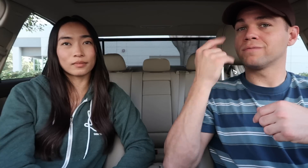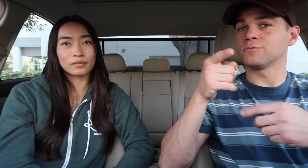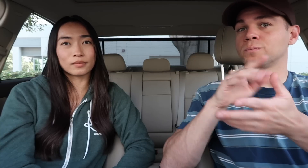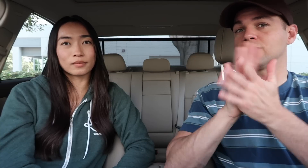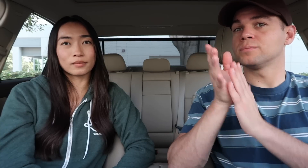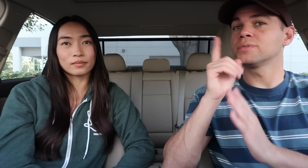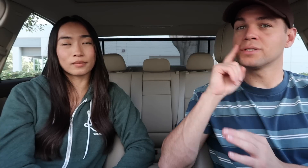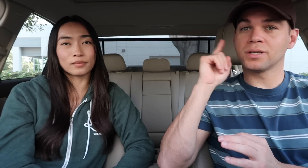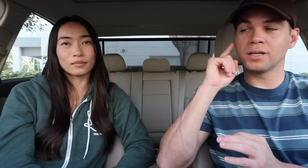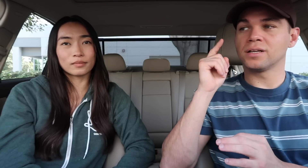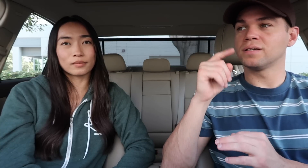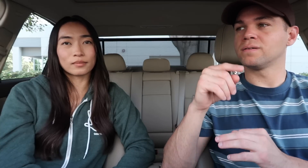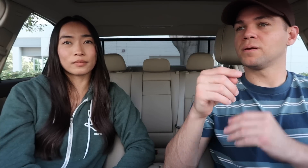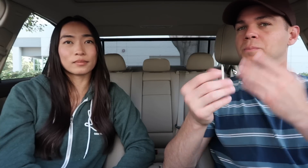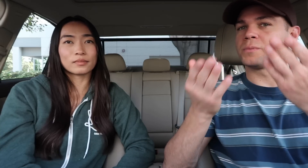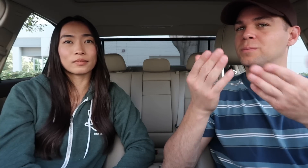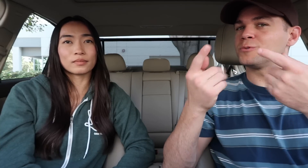if you become deaf